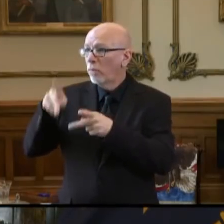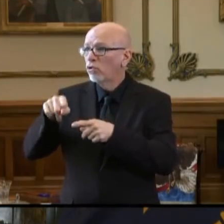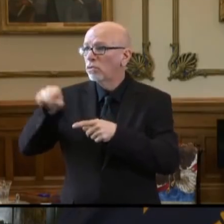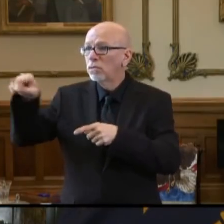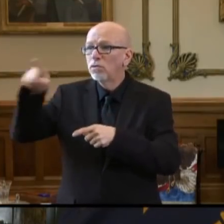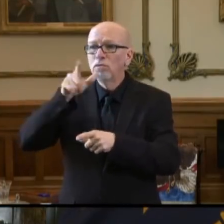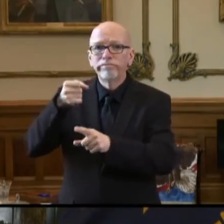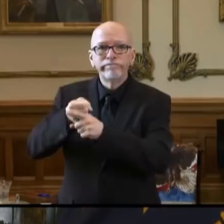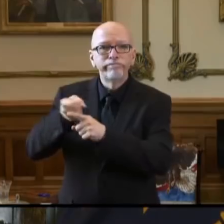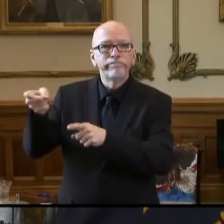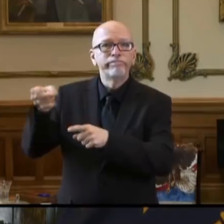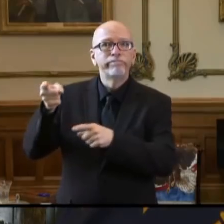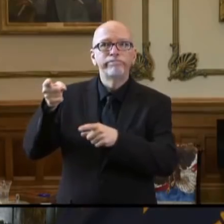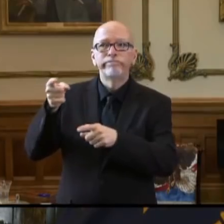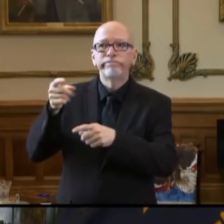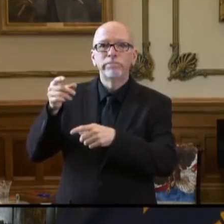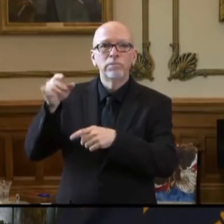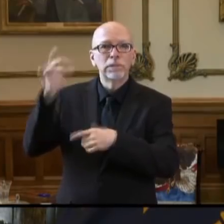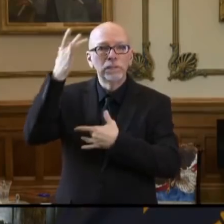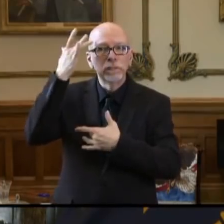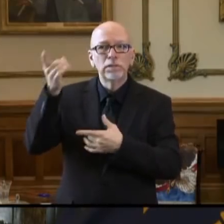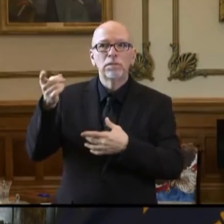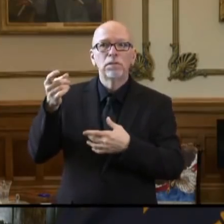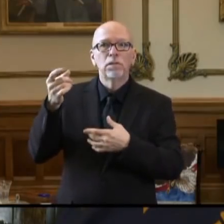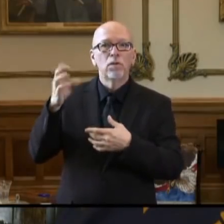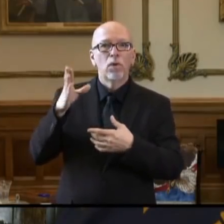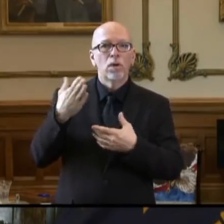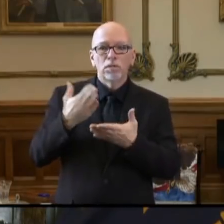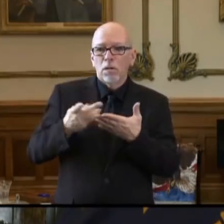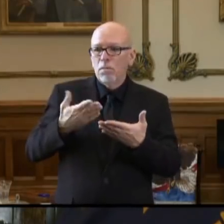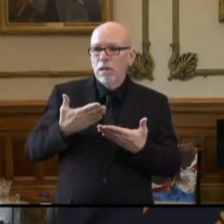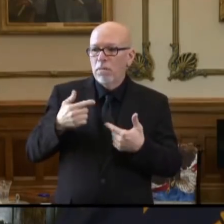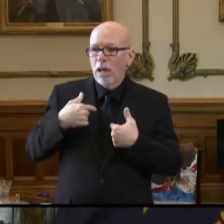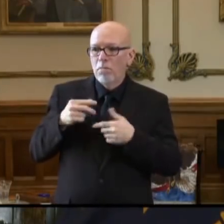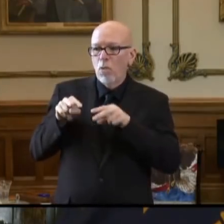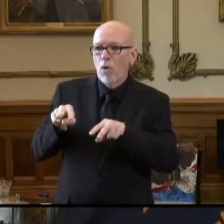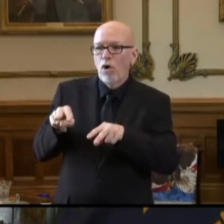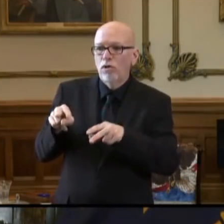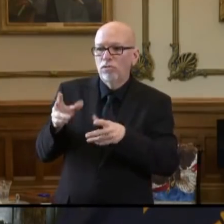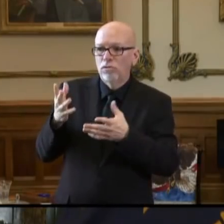EVERY DAY THAT GOES BY WHETHER YOU START TO LEARN OF SOMEONE CLOSE TO YOU THAT'S BEEN